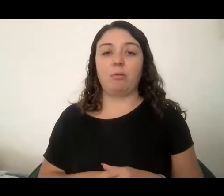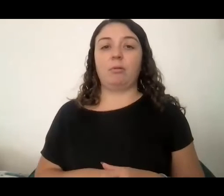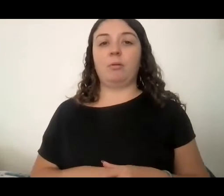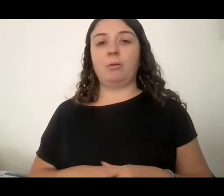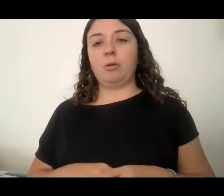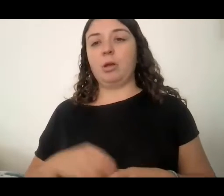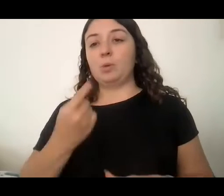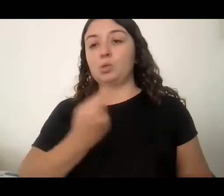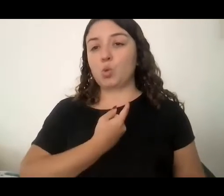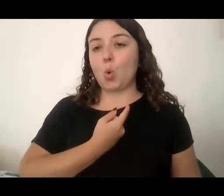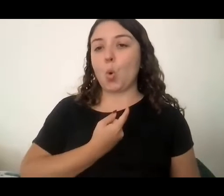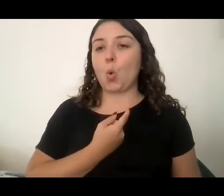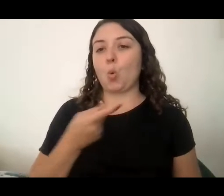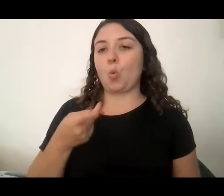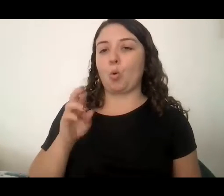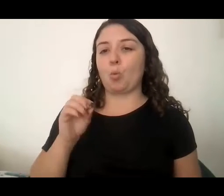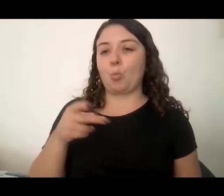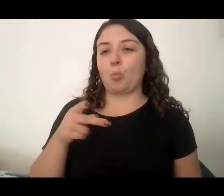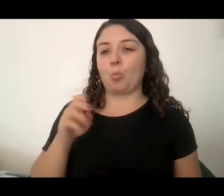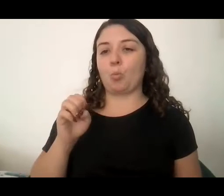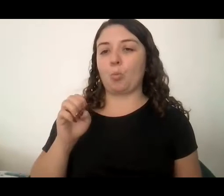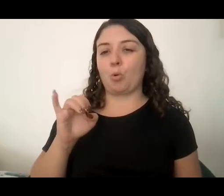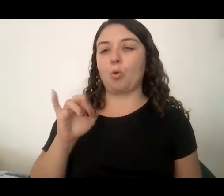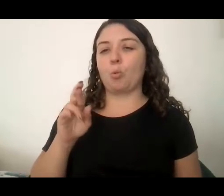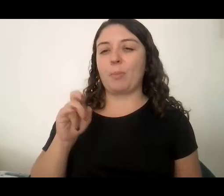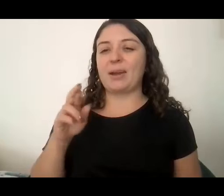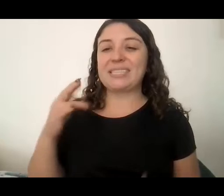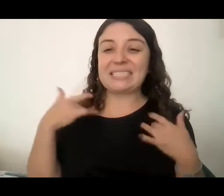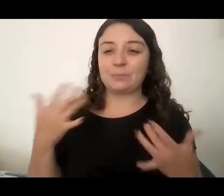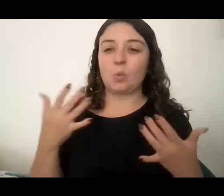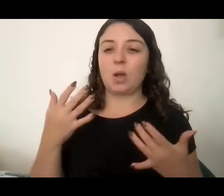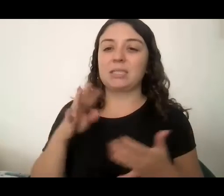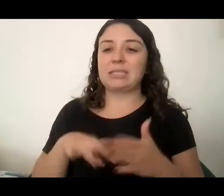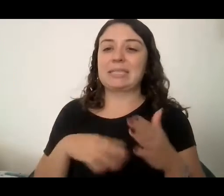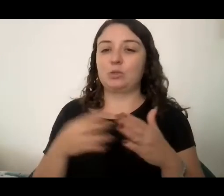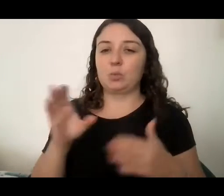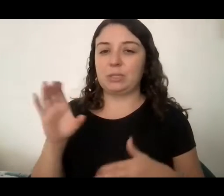the most part are using a Schedule C or a Schedule SE. So you don't need to give your whole personal